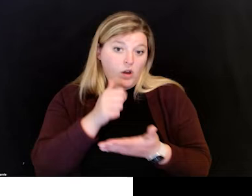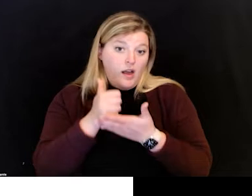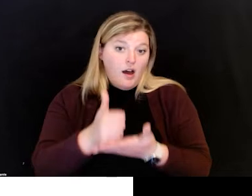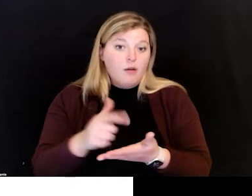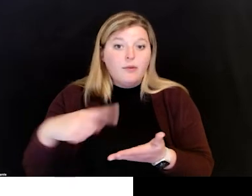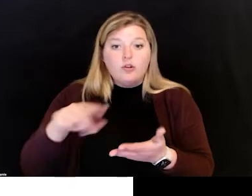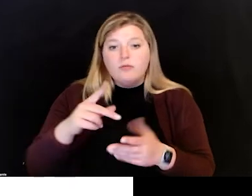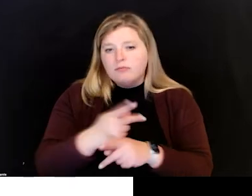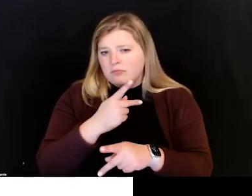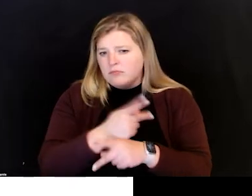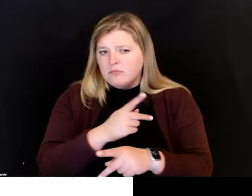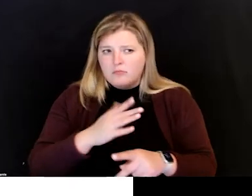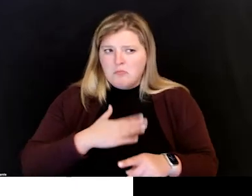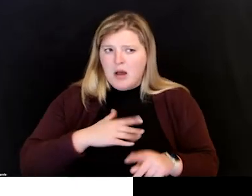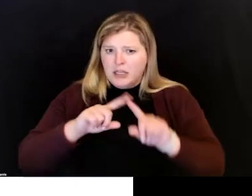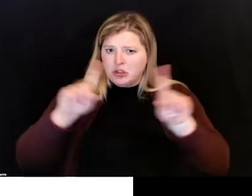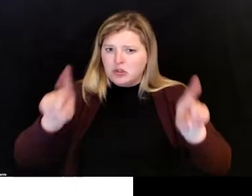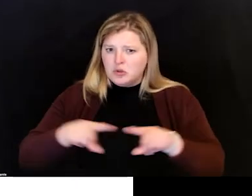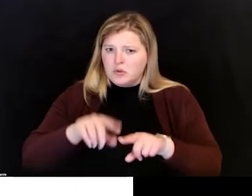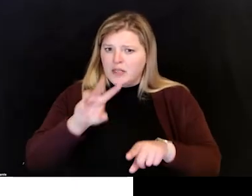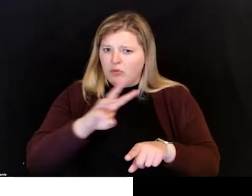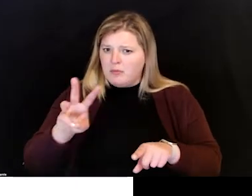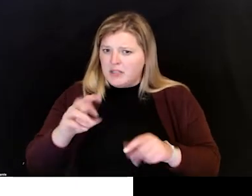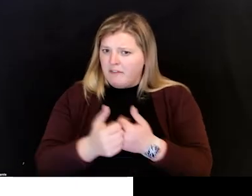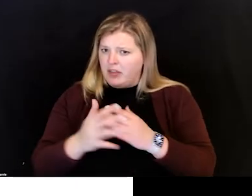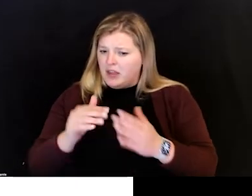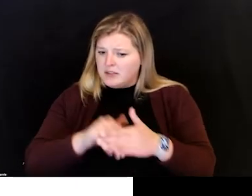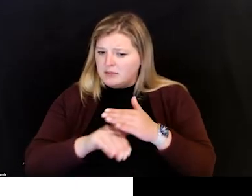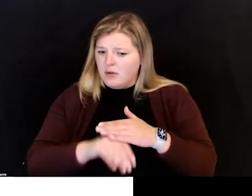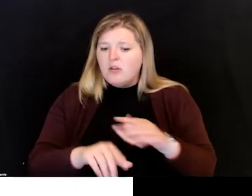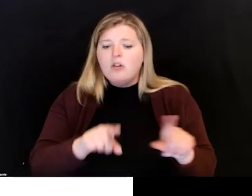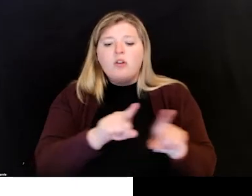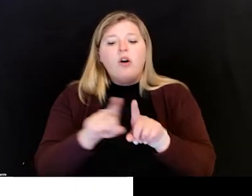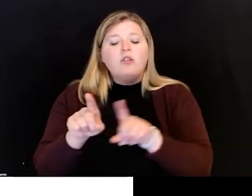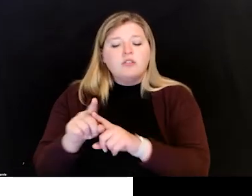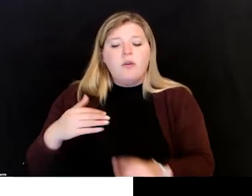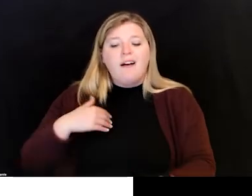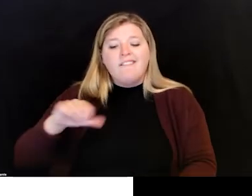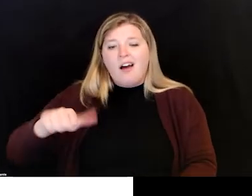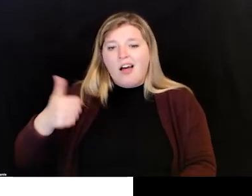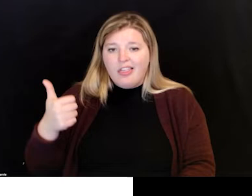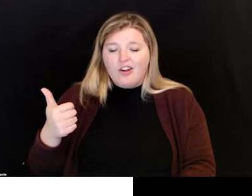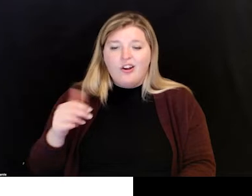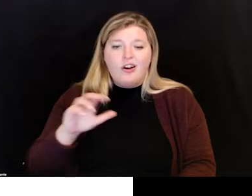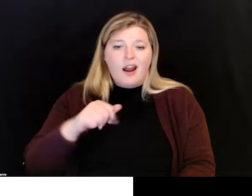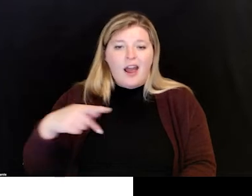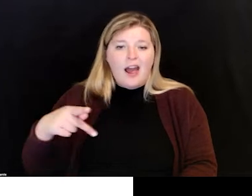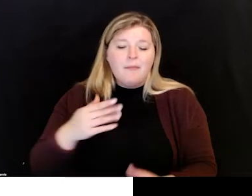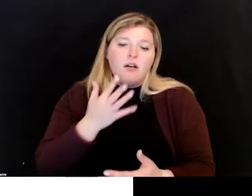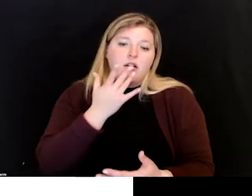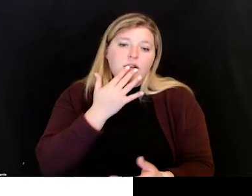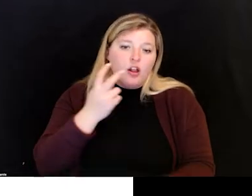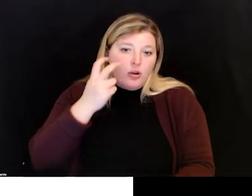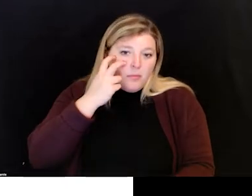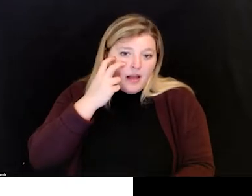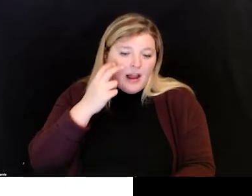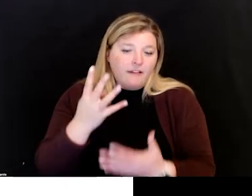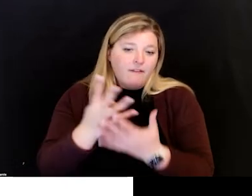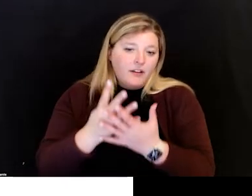And then there are--another tool for Creative Cloud apps is colorblindness filters. I like to use these for Photoshop and Illustrator